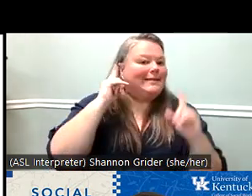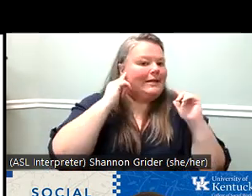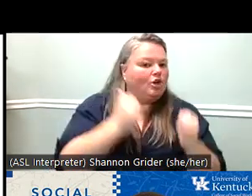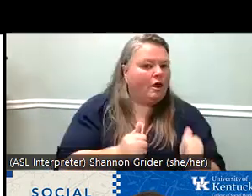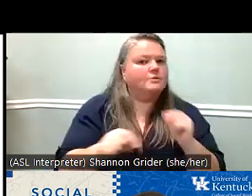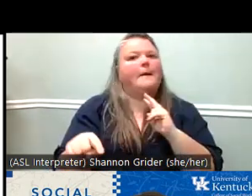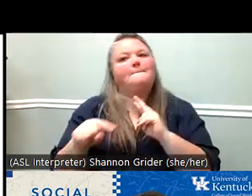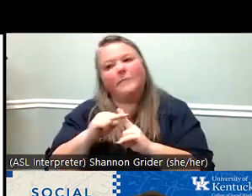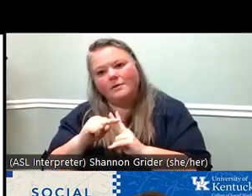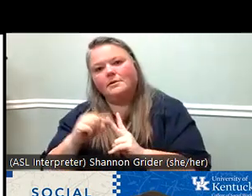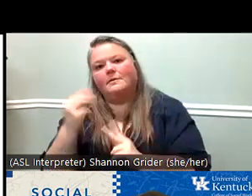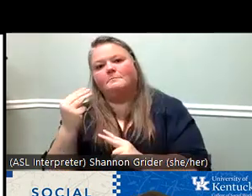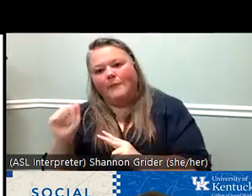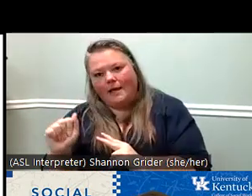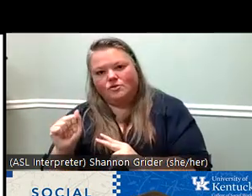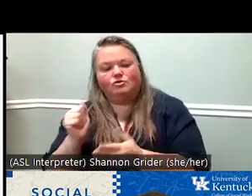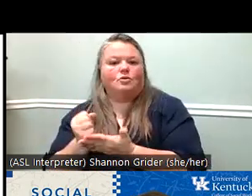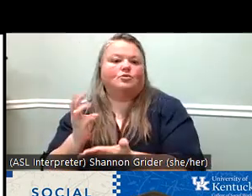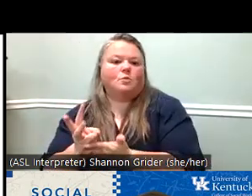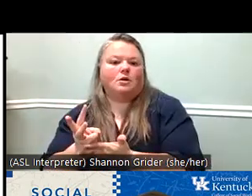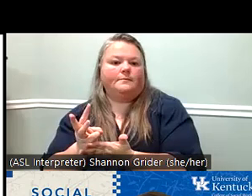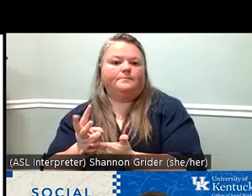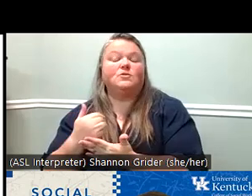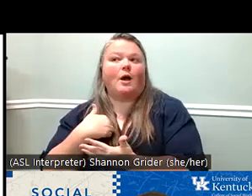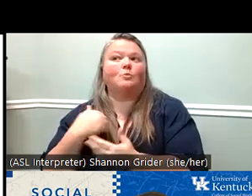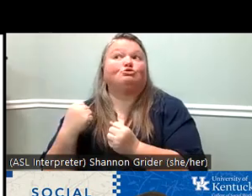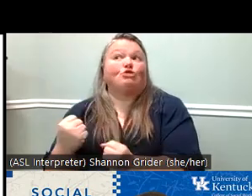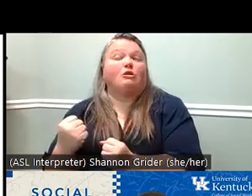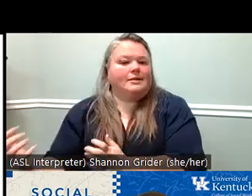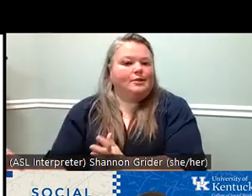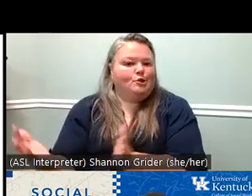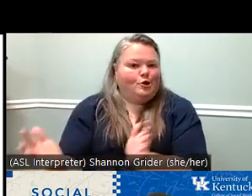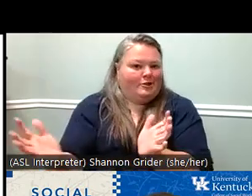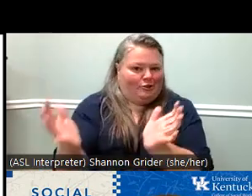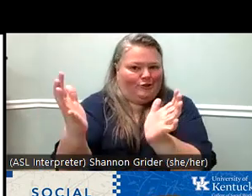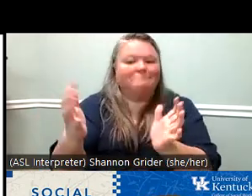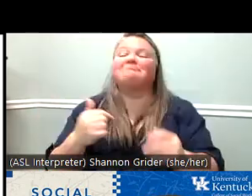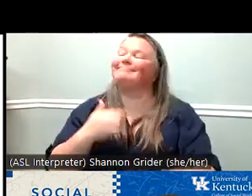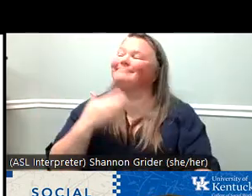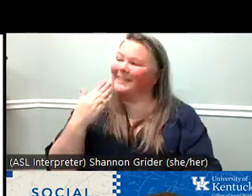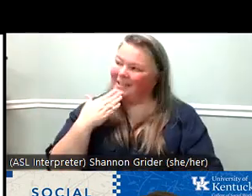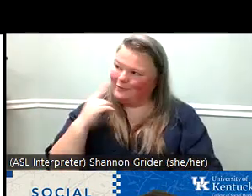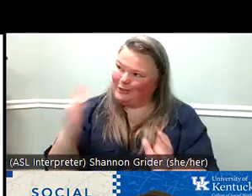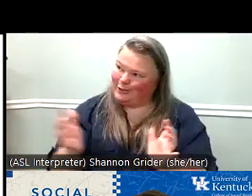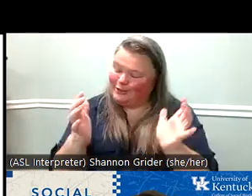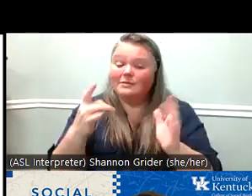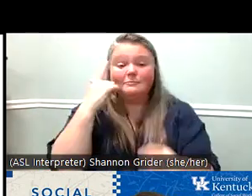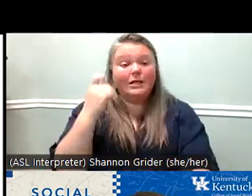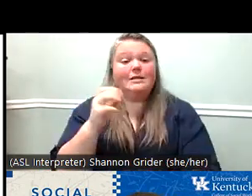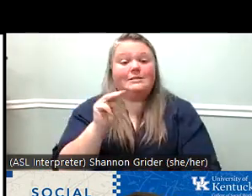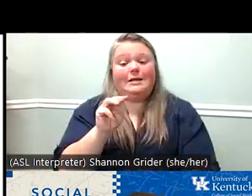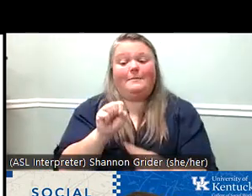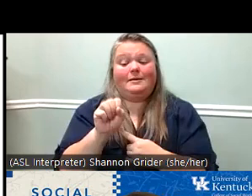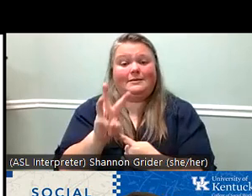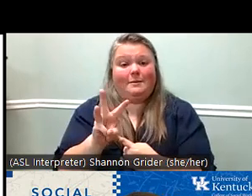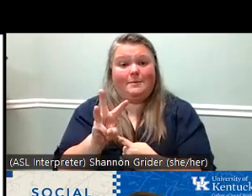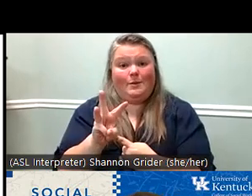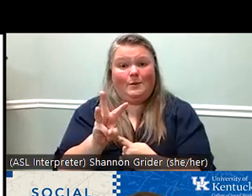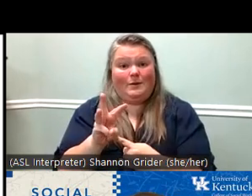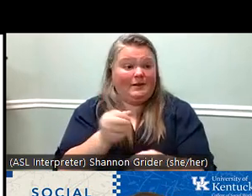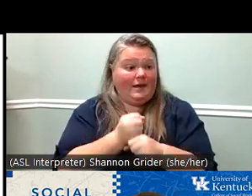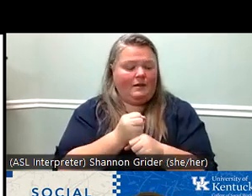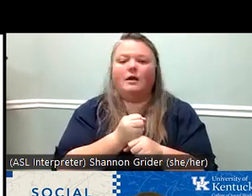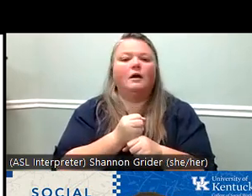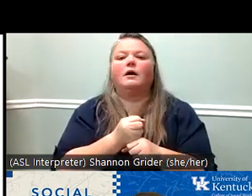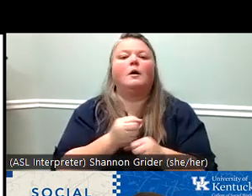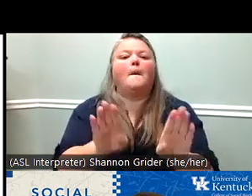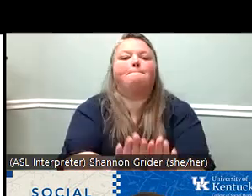DEGREE IN 2001. I HAVE I WAS STRONGLY ENCOURAGED, STRONGLY PUSHED TO GET AN MSW, BECAUSE THERE ARE NOT ENOUGH MSWS, THERE ARE NOT ENOUGH PEOPLE WITH HEARING LOSS